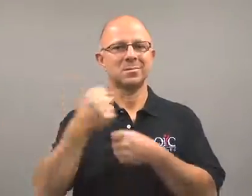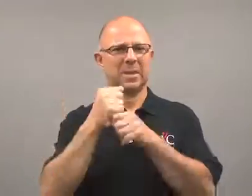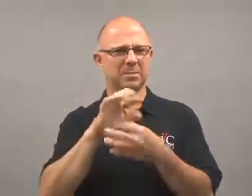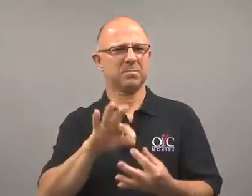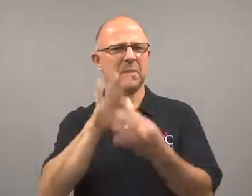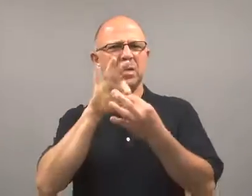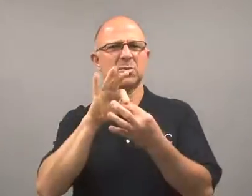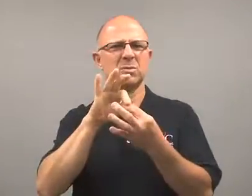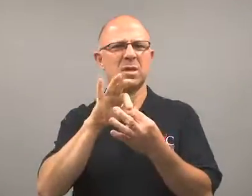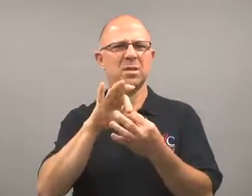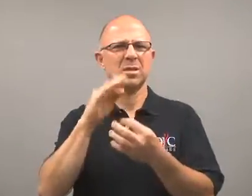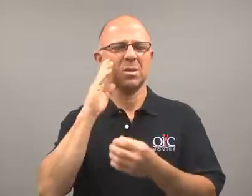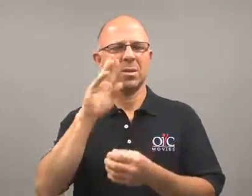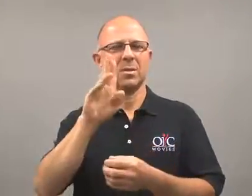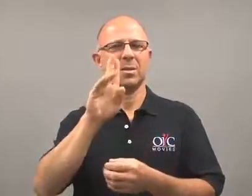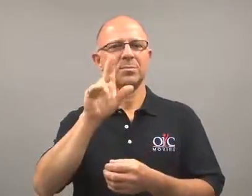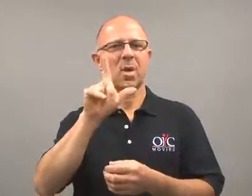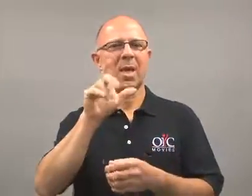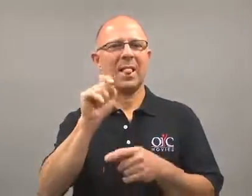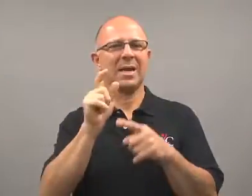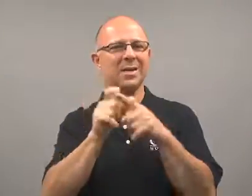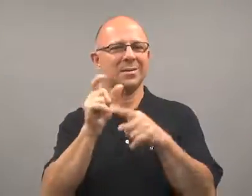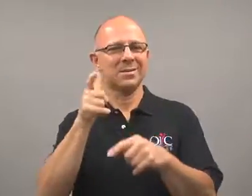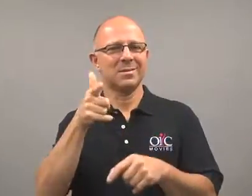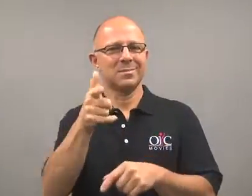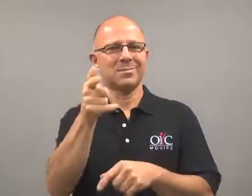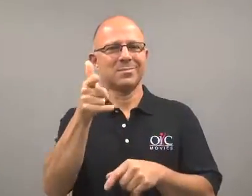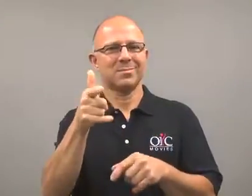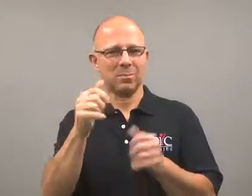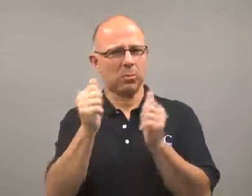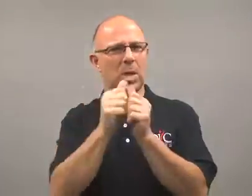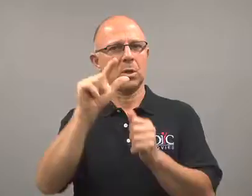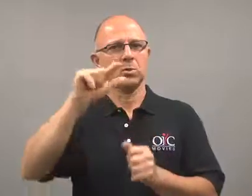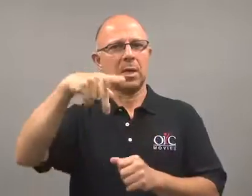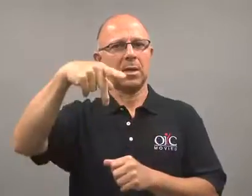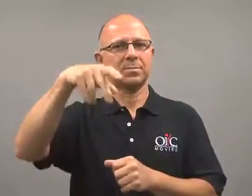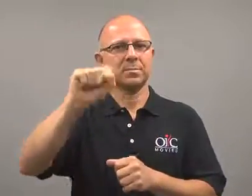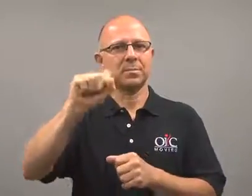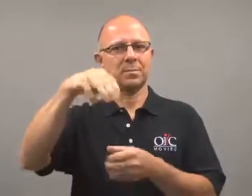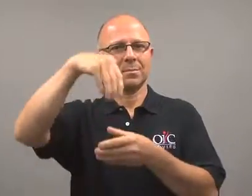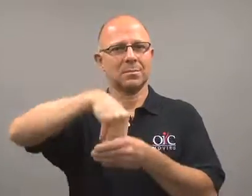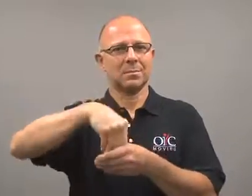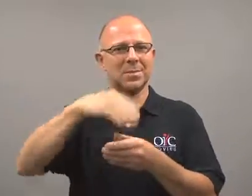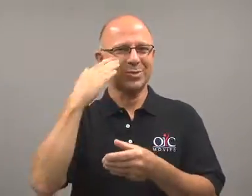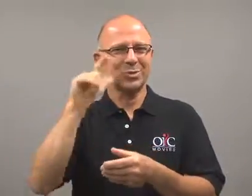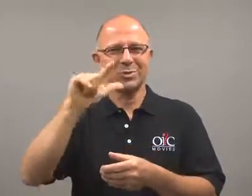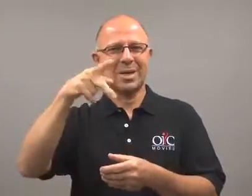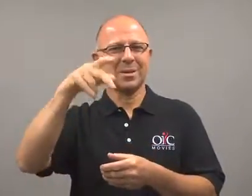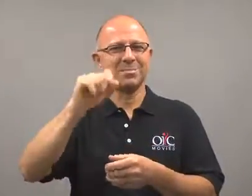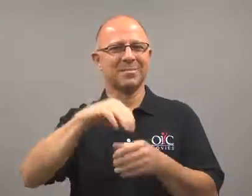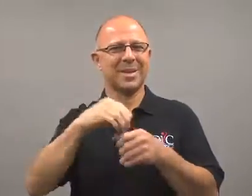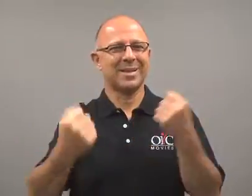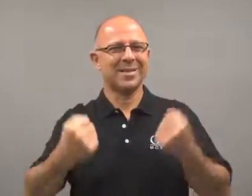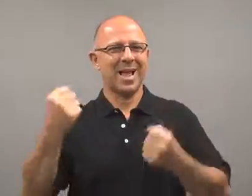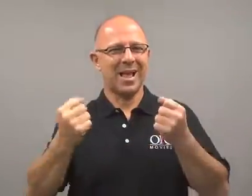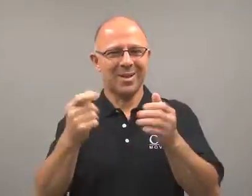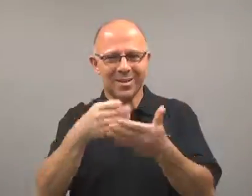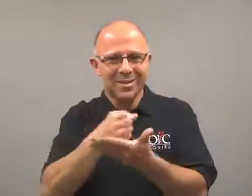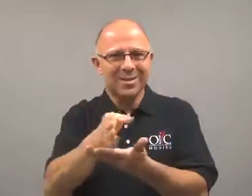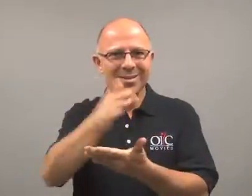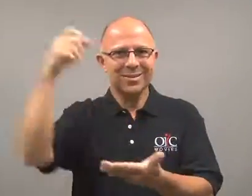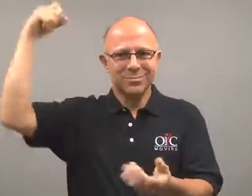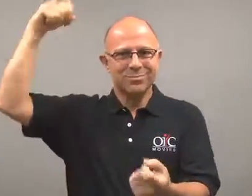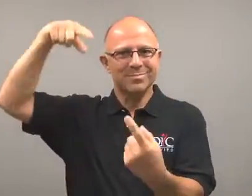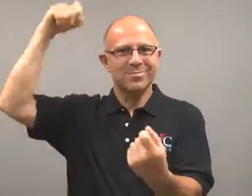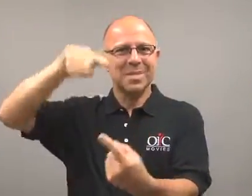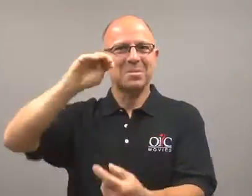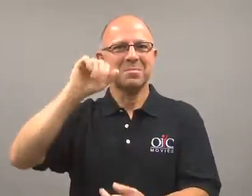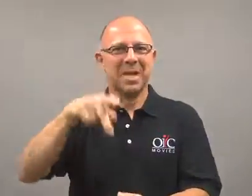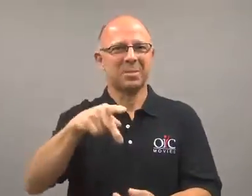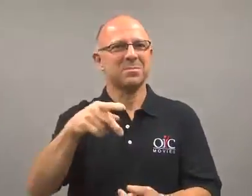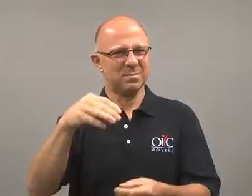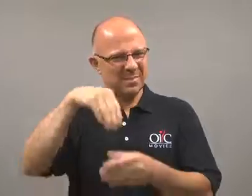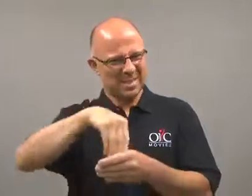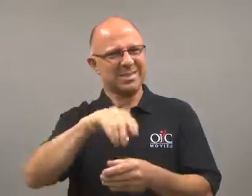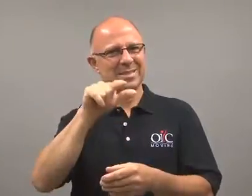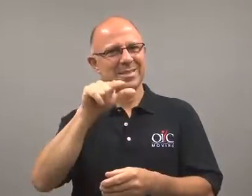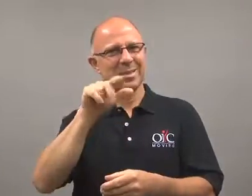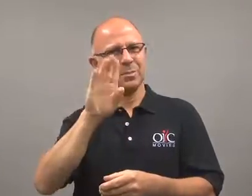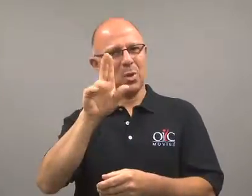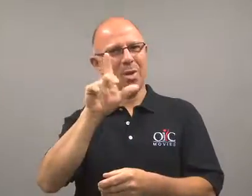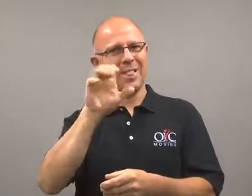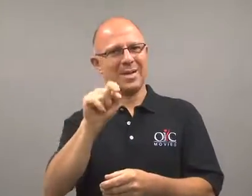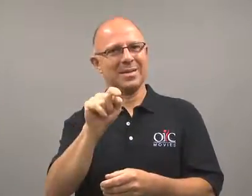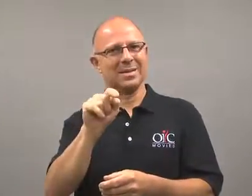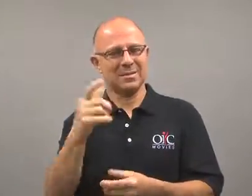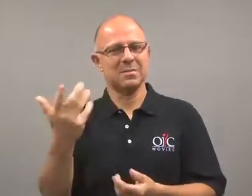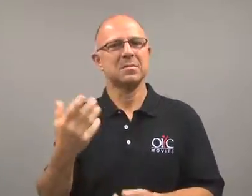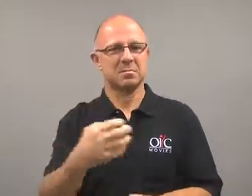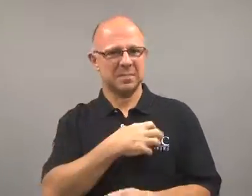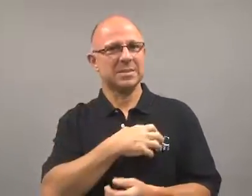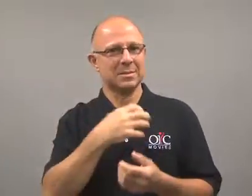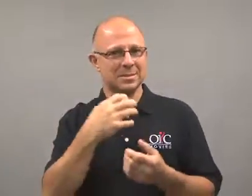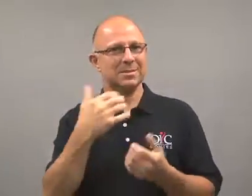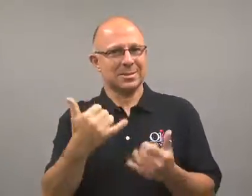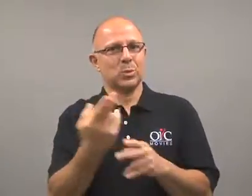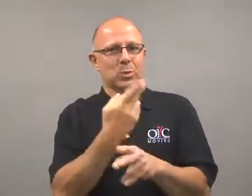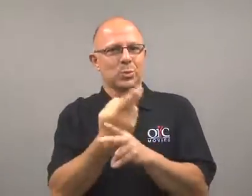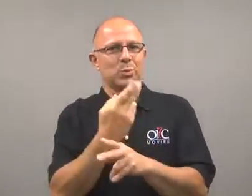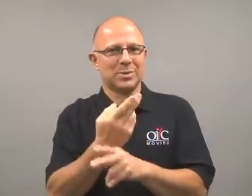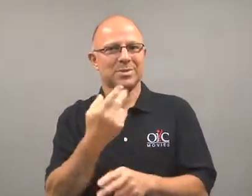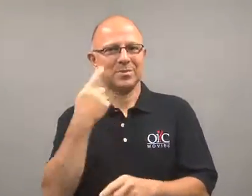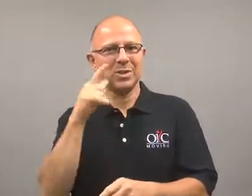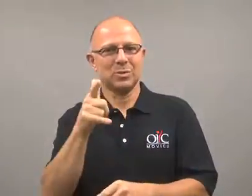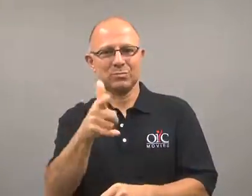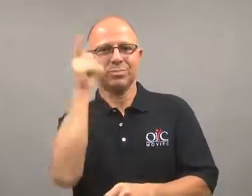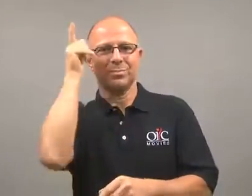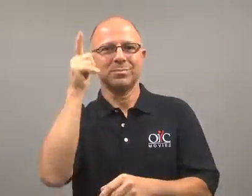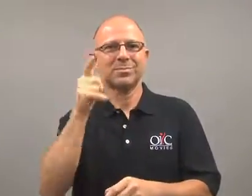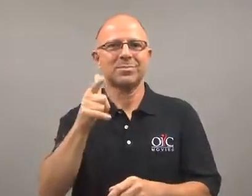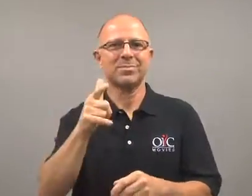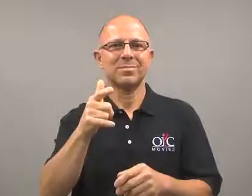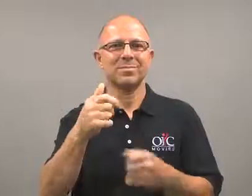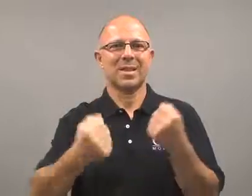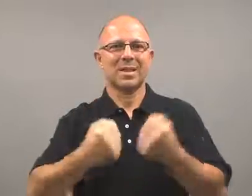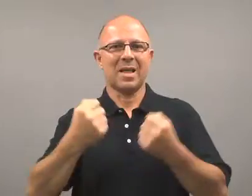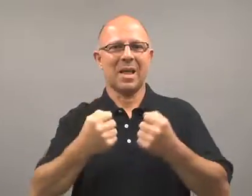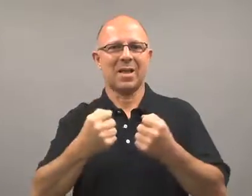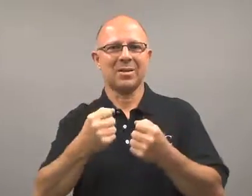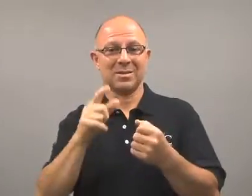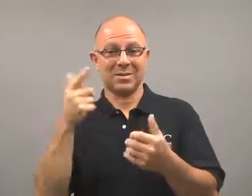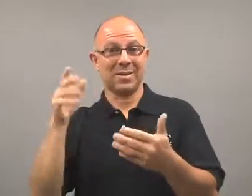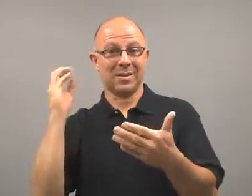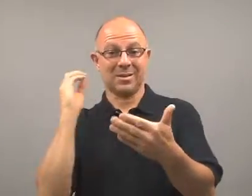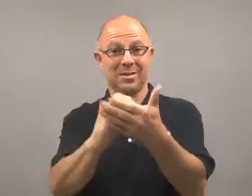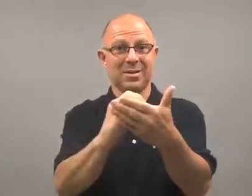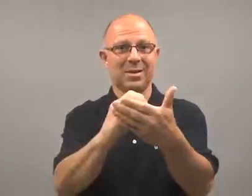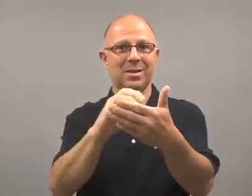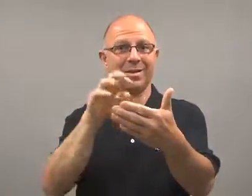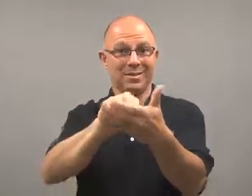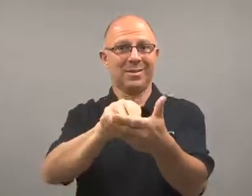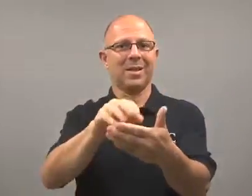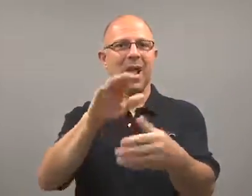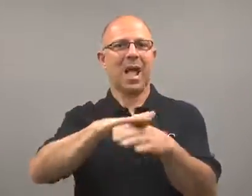makes a special bullet with GPS, much like the GPS in a car, but in a bullet.